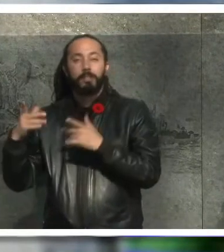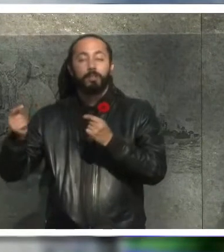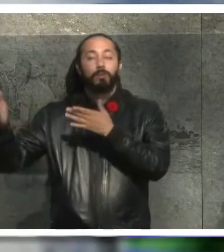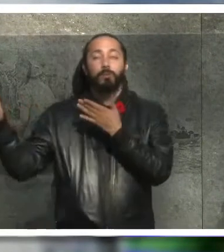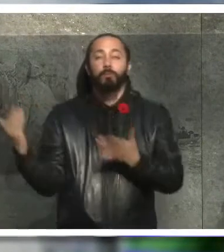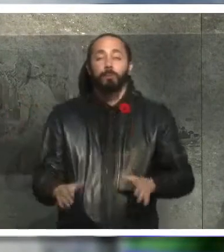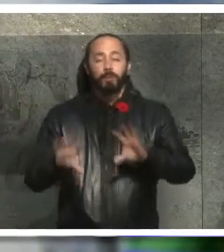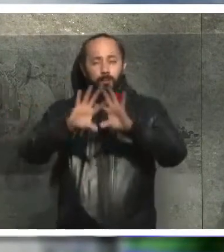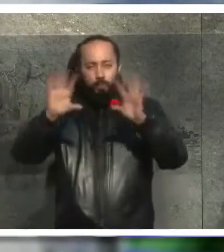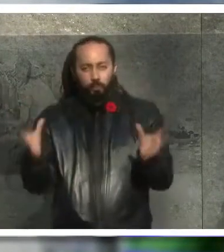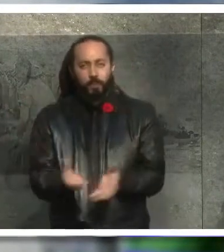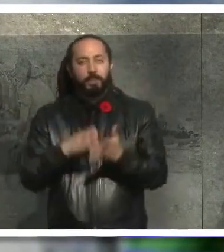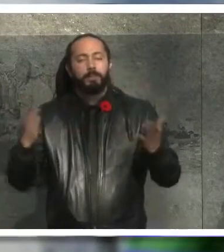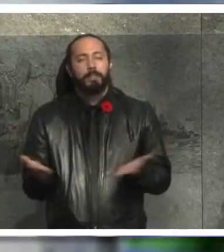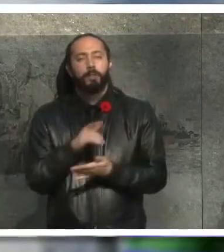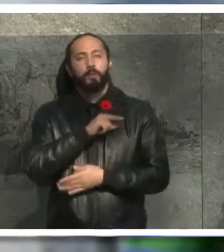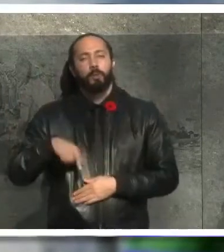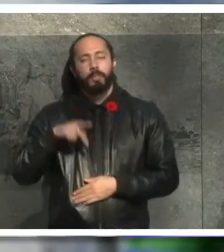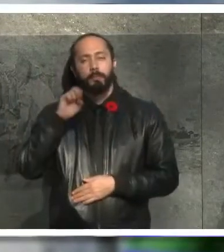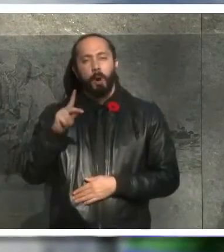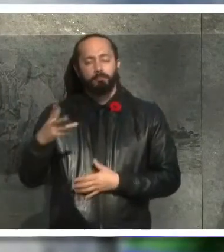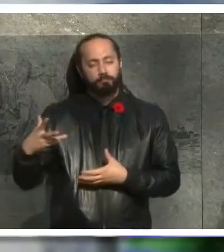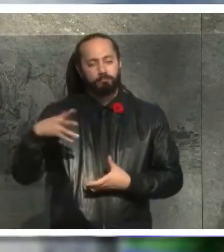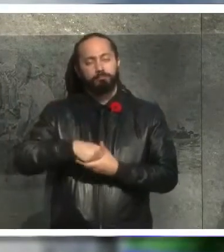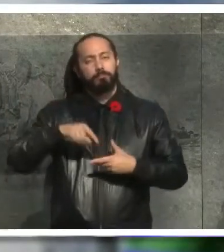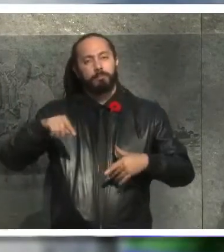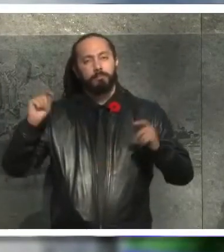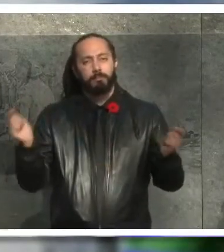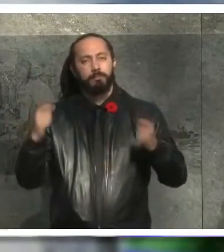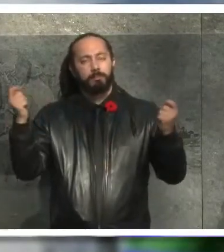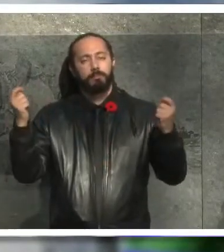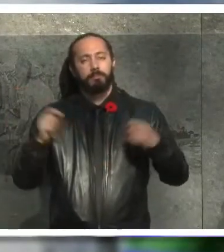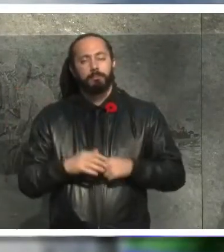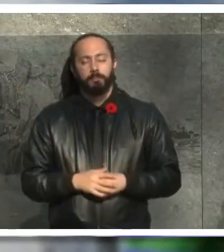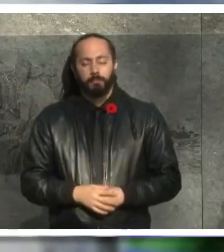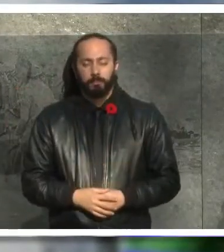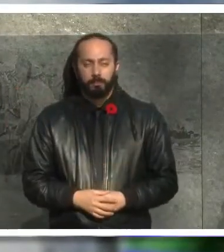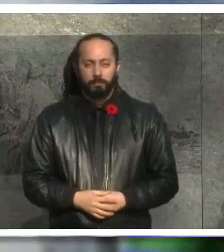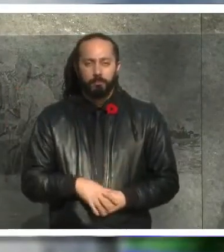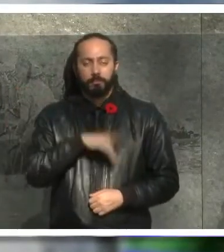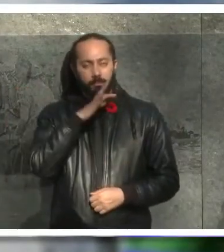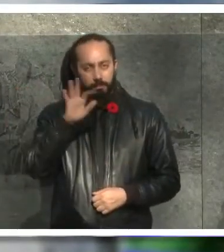members of the consular core of Toronto come to Greensburg to take part in the ceremony.